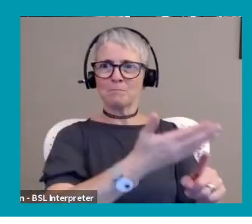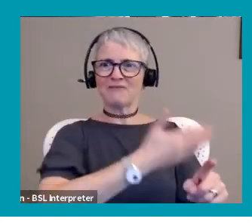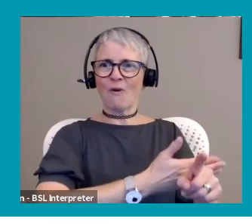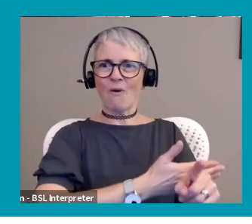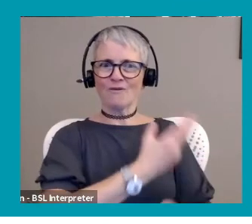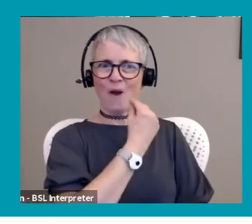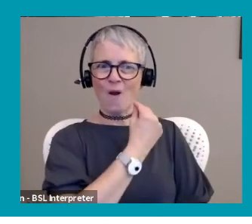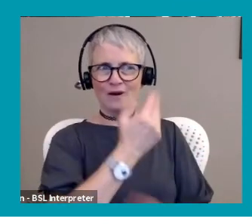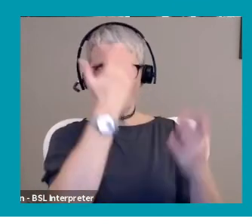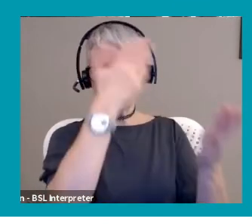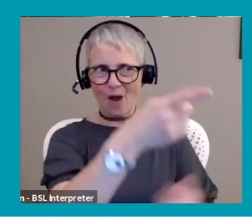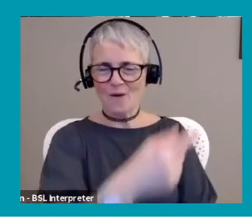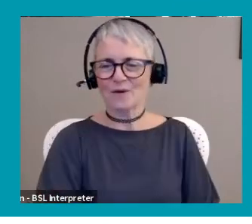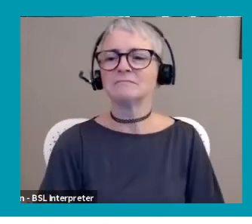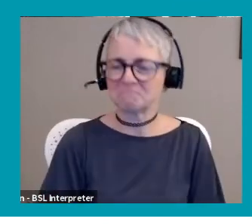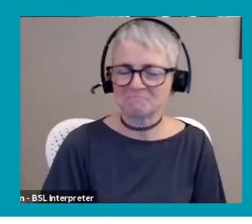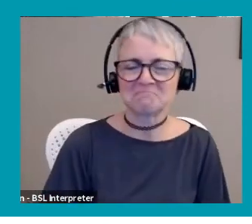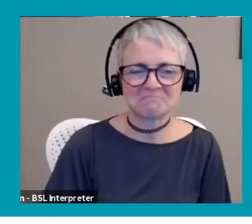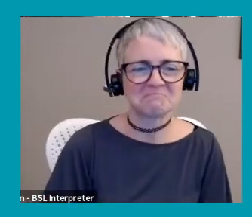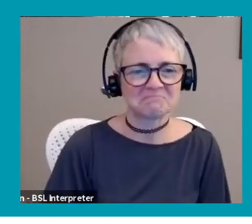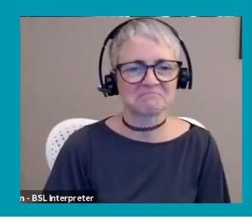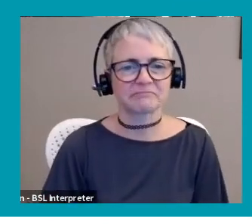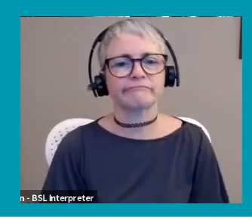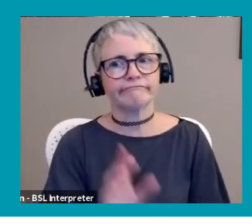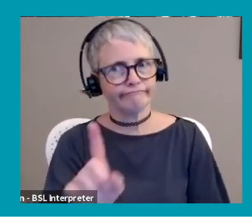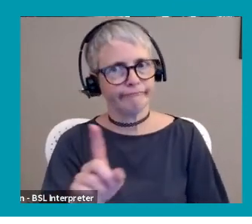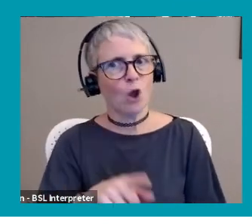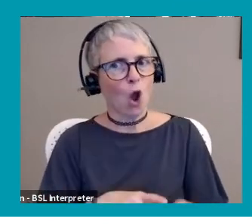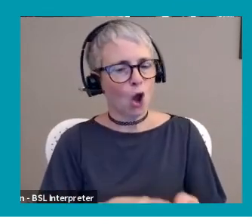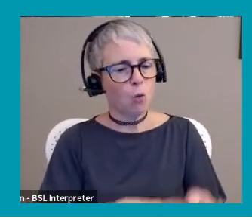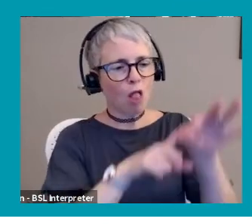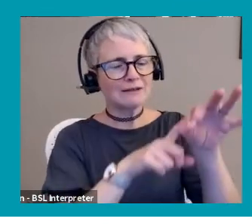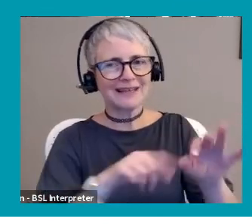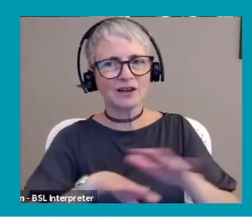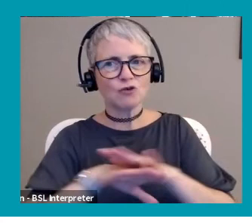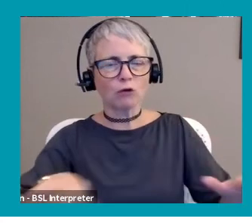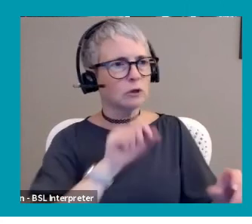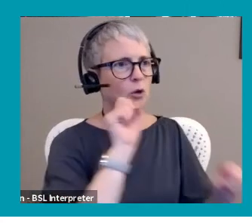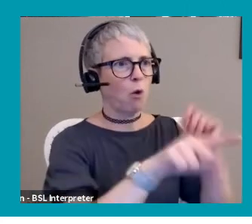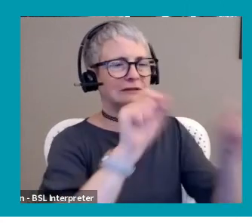points Tammy, quality versus quantity please don't scatter the gun, honestly Tammy and I have heard